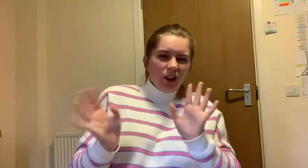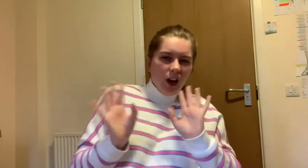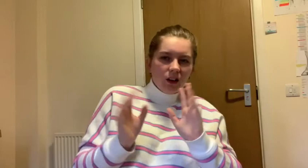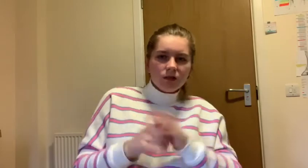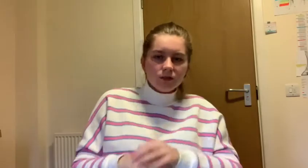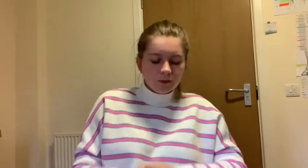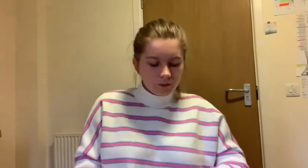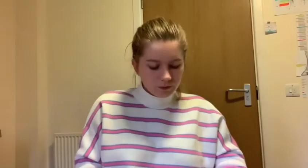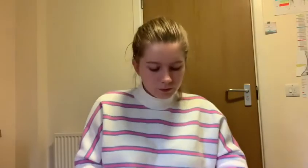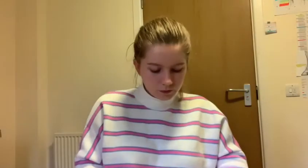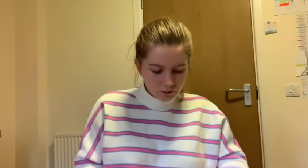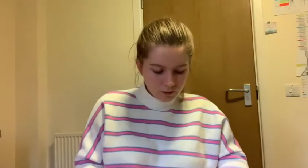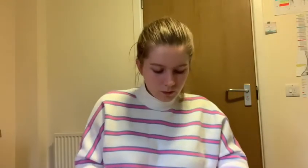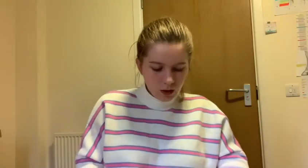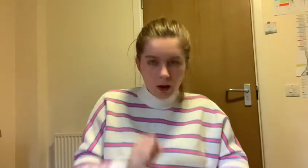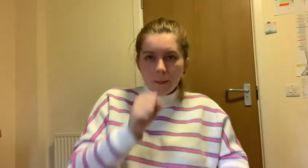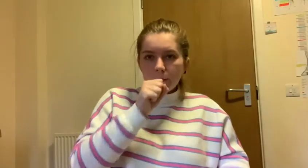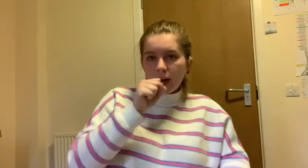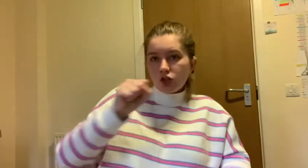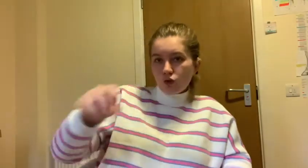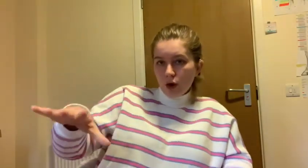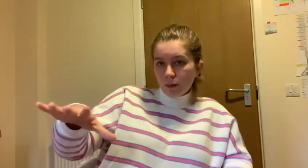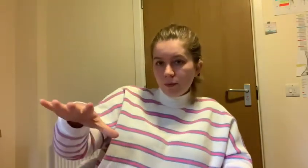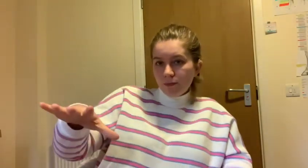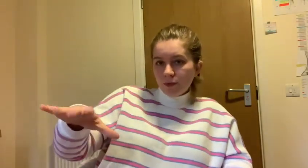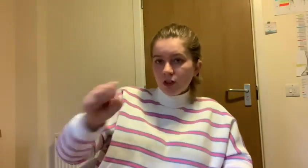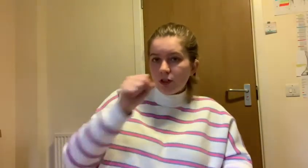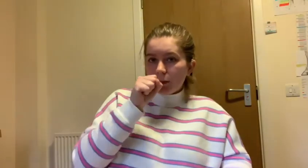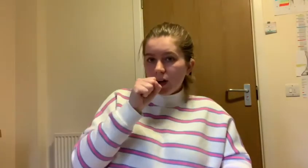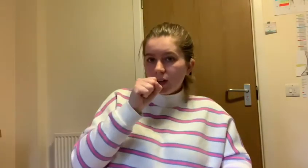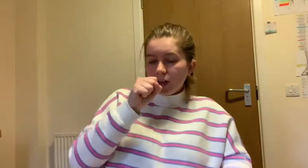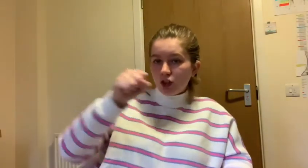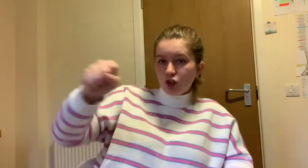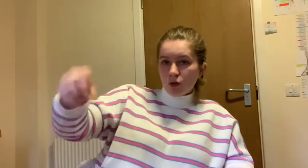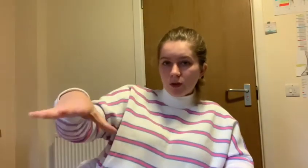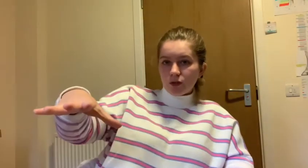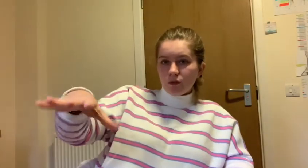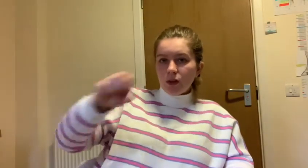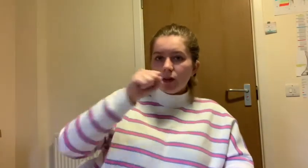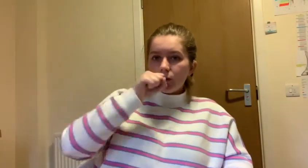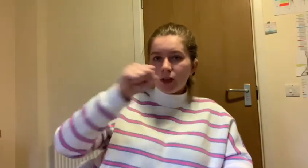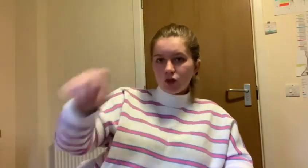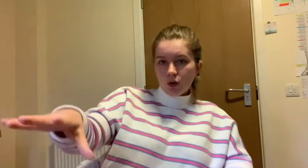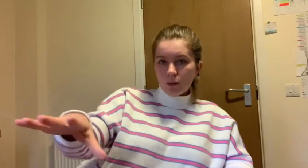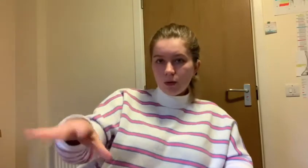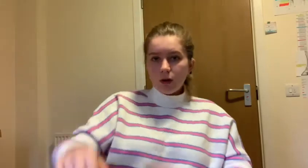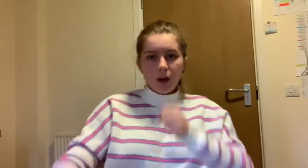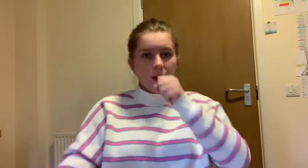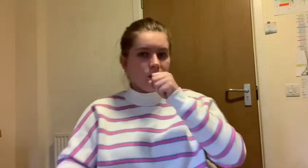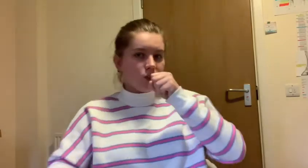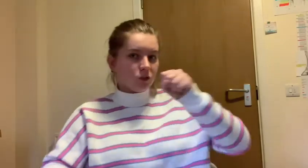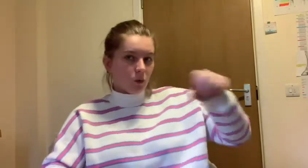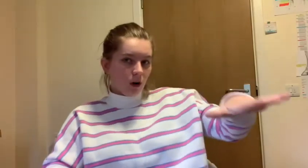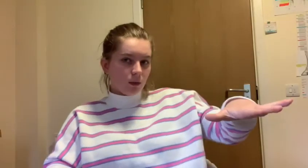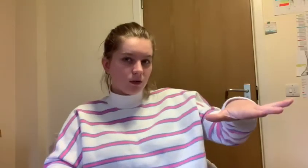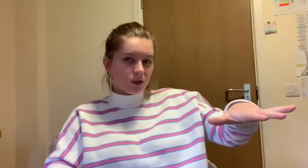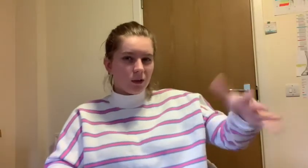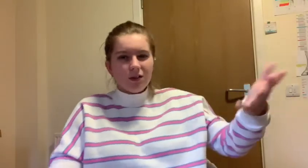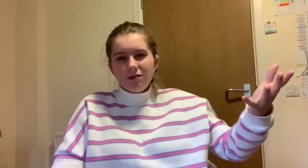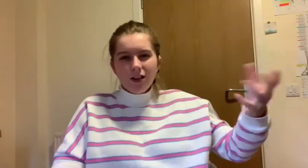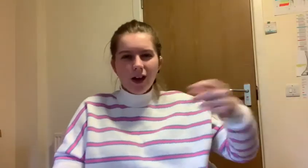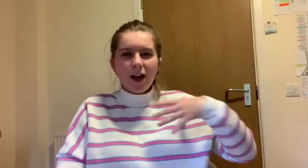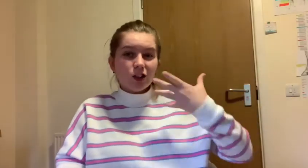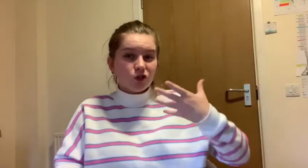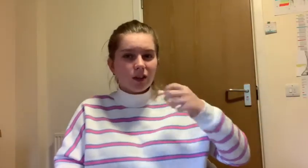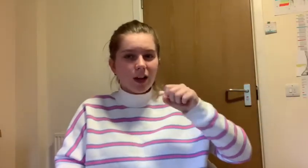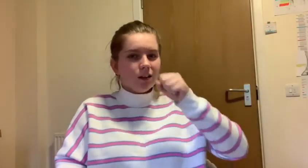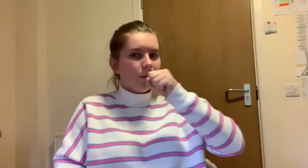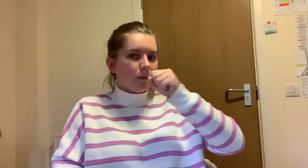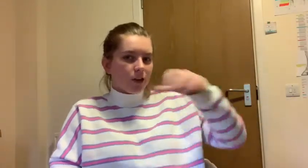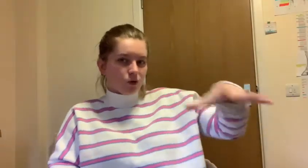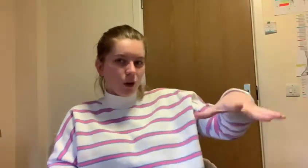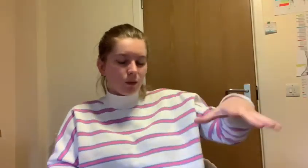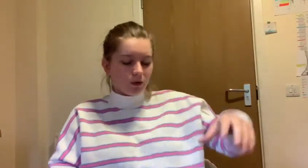"Mic drop" so mic and then drop it, so you're dropping something. You can swap to be extra again. "Mic drop".